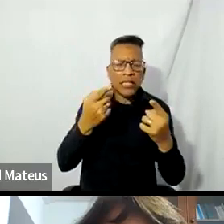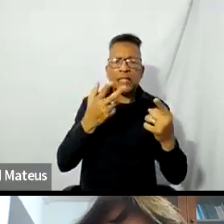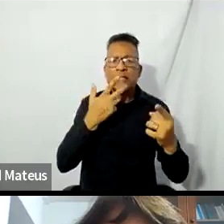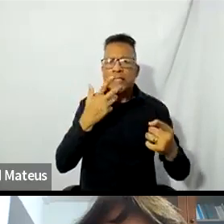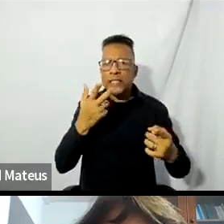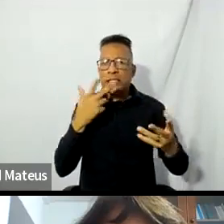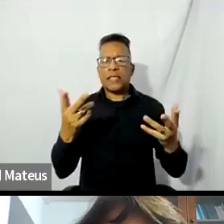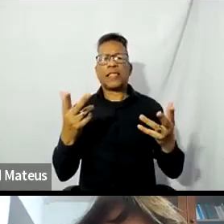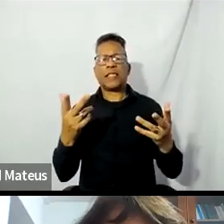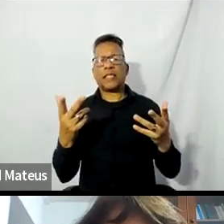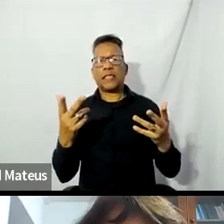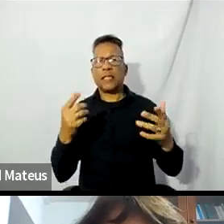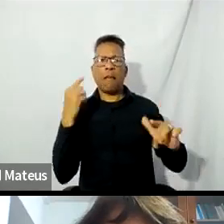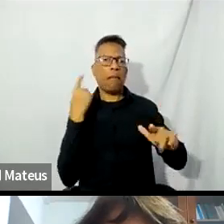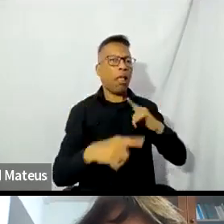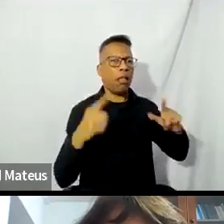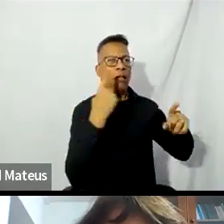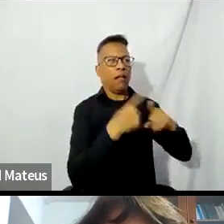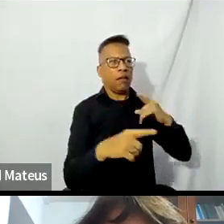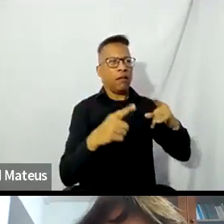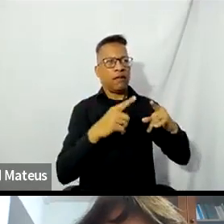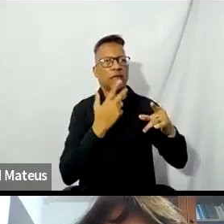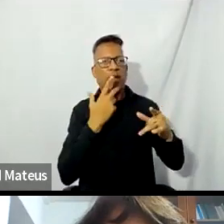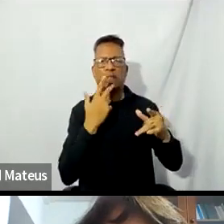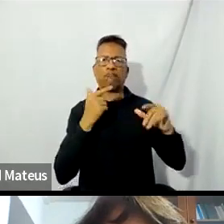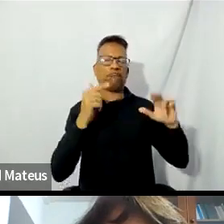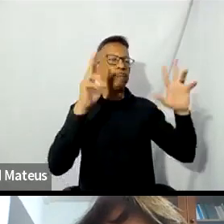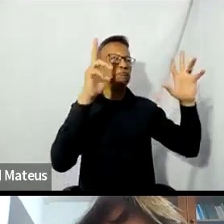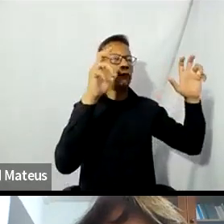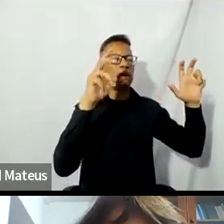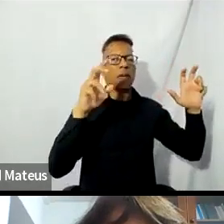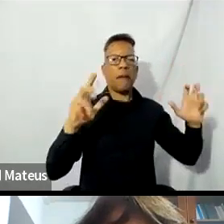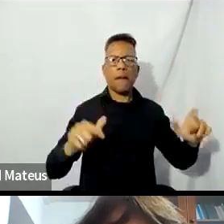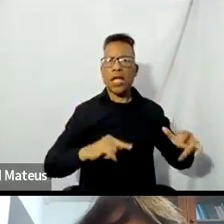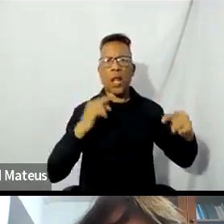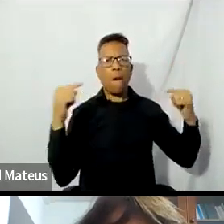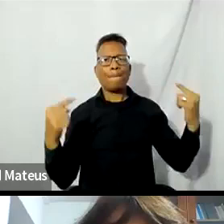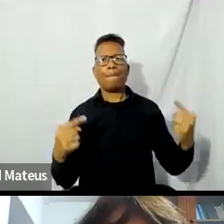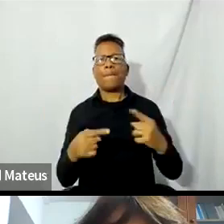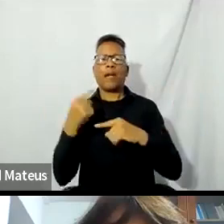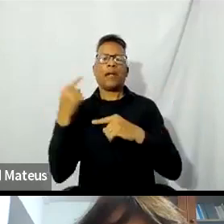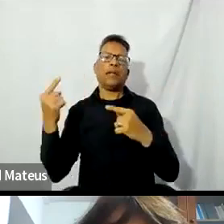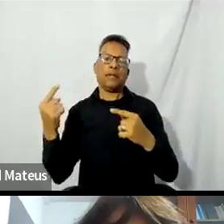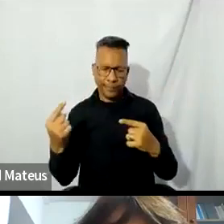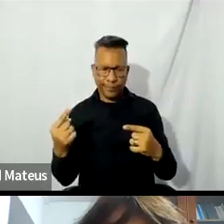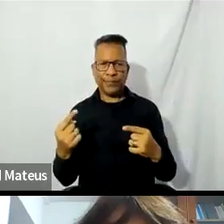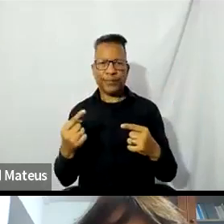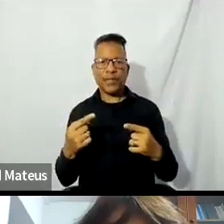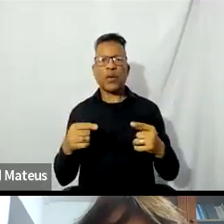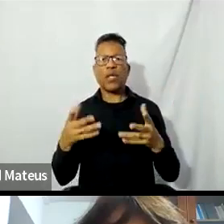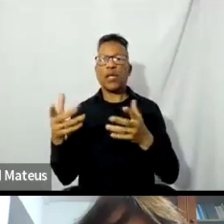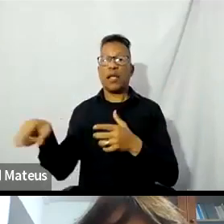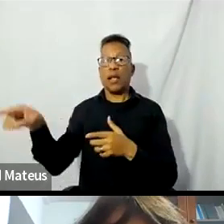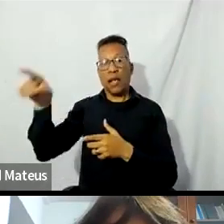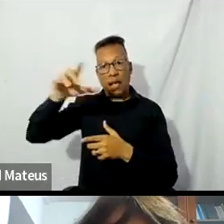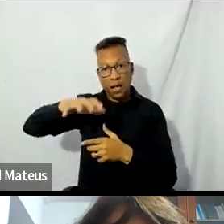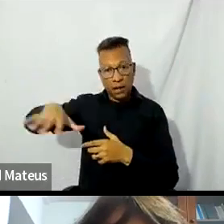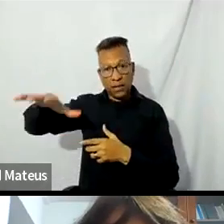talk about anything that is s not there in the content on the standards, on the cups, or whatever the y call okay